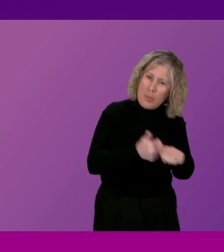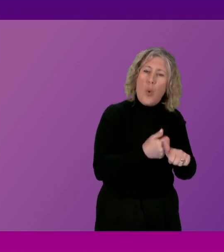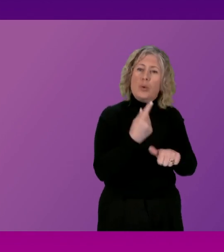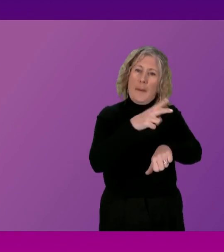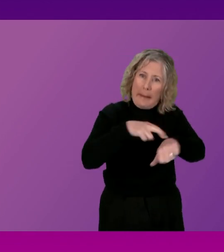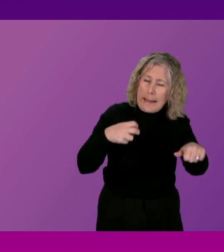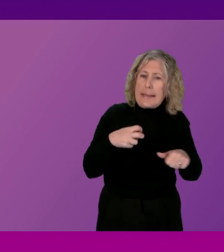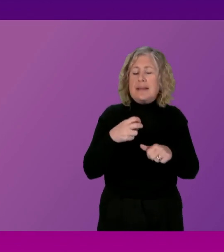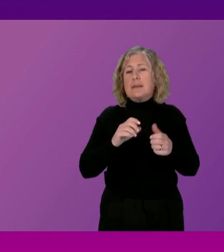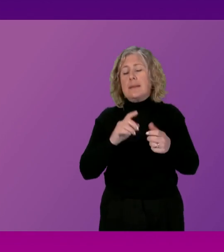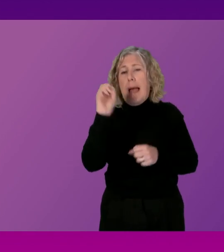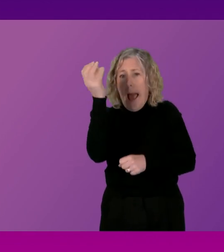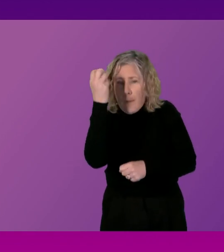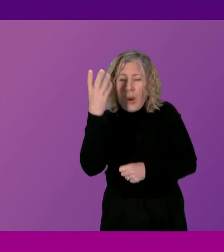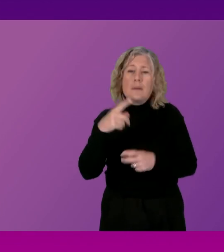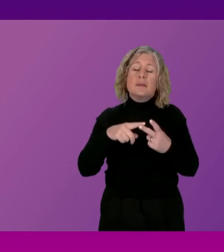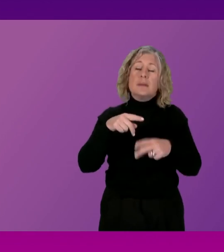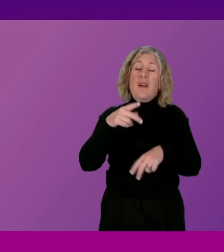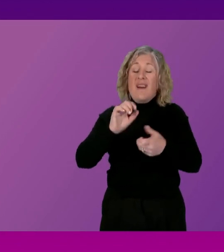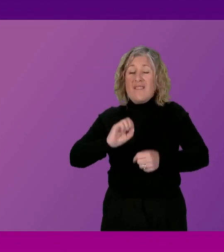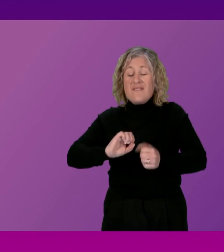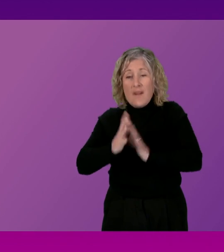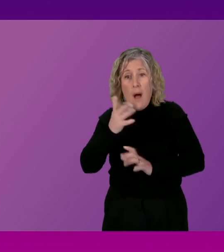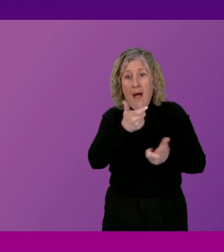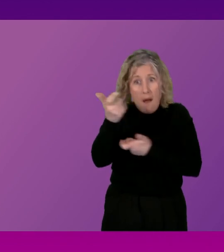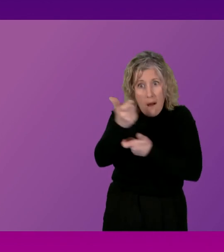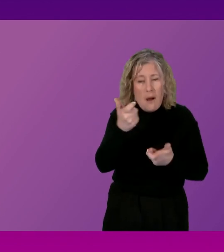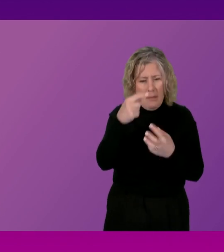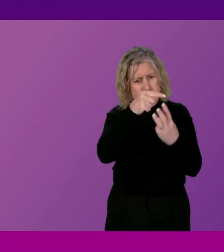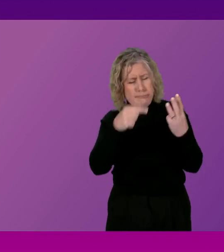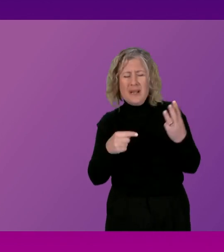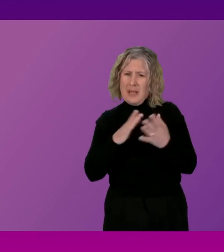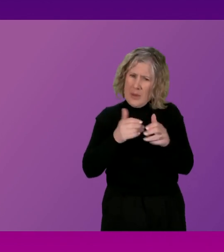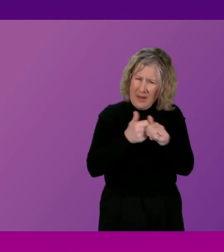Service, which all do a fantastic job in the run-up to bonfire night and on bonfire night itself.